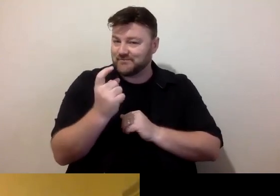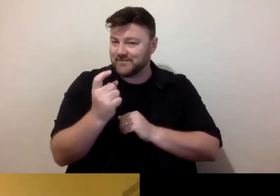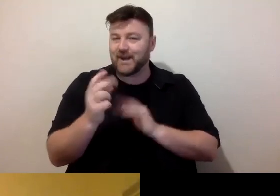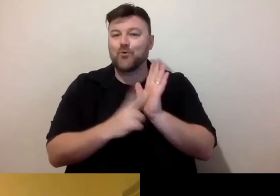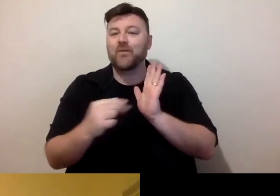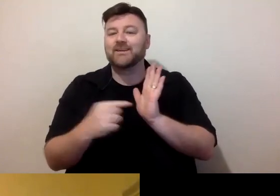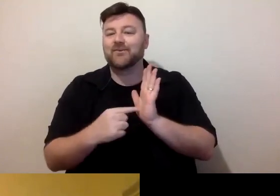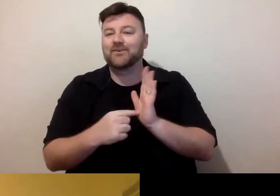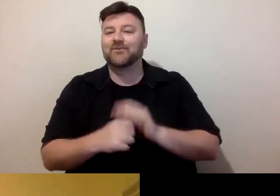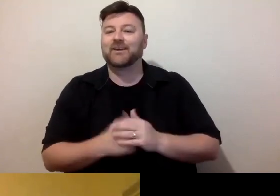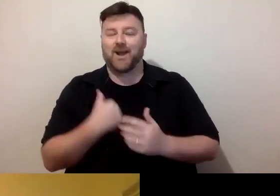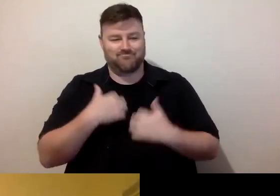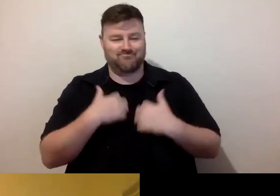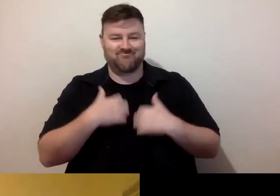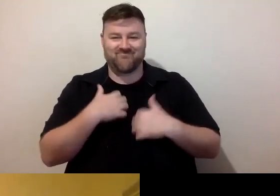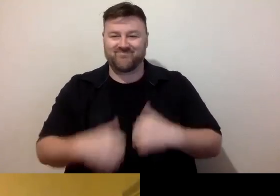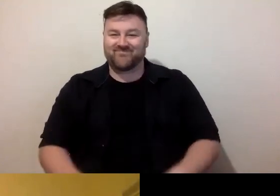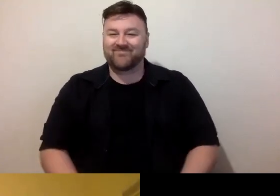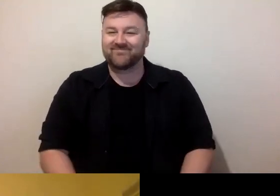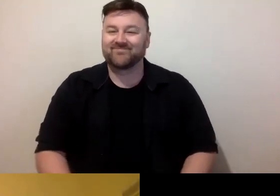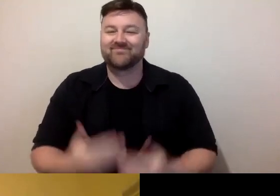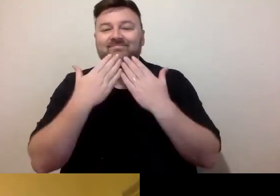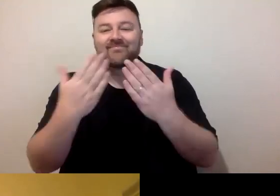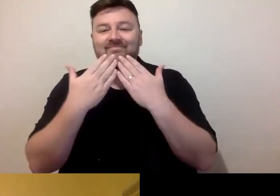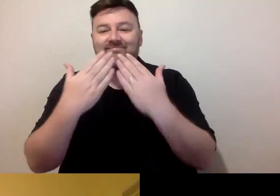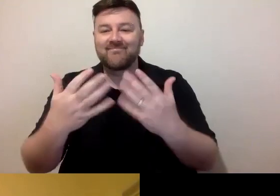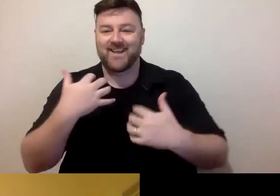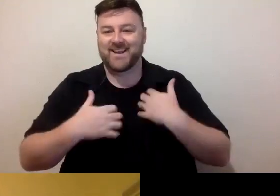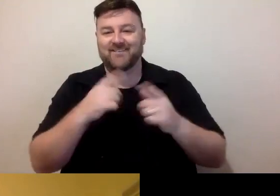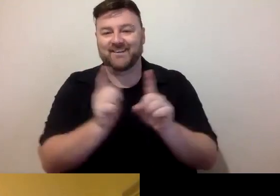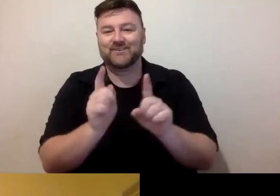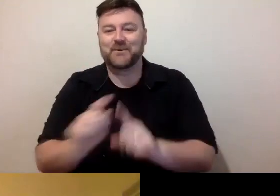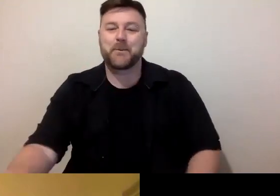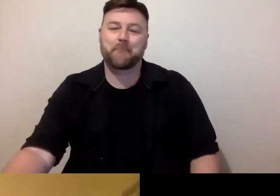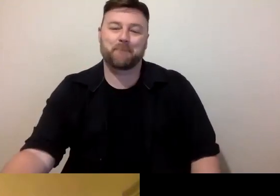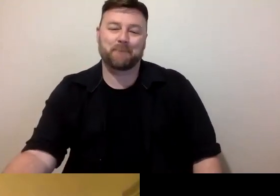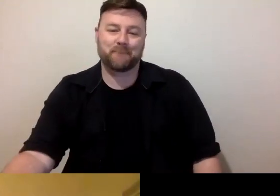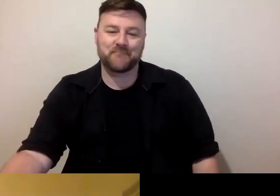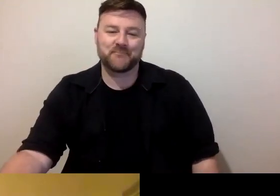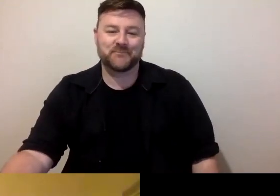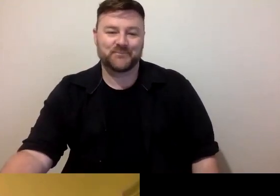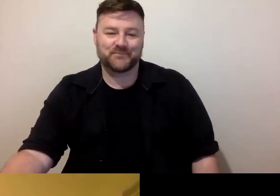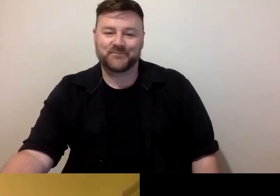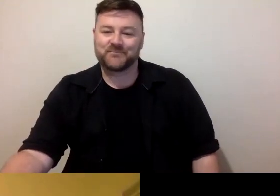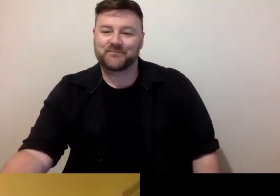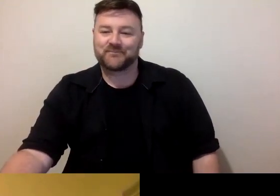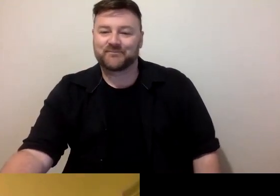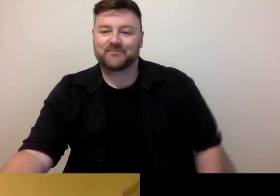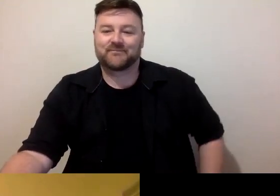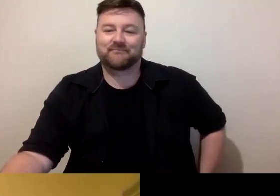I can't wait. Thank you so much. I can't wait either. Thank you. Thanks, Matt. MATT CORNELL: Bye.